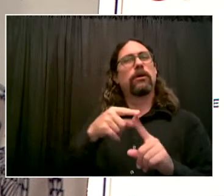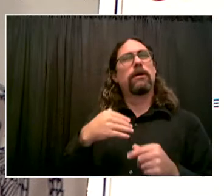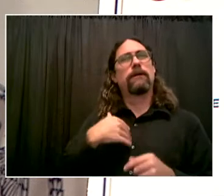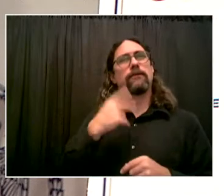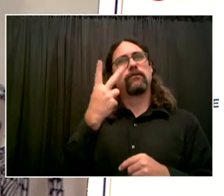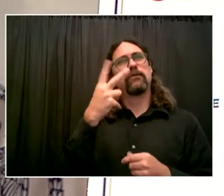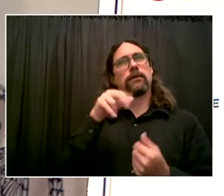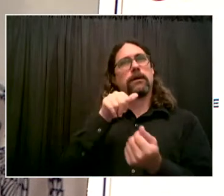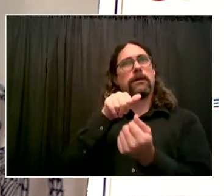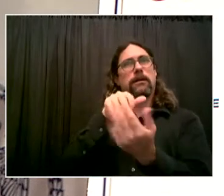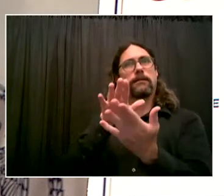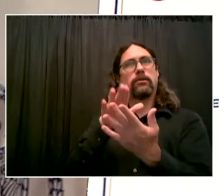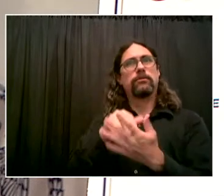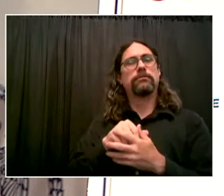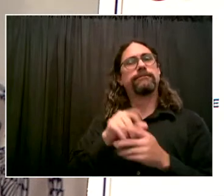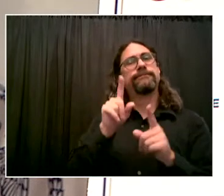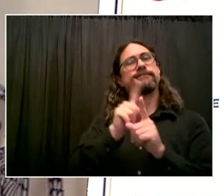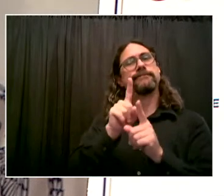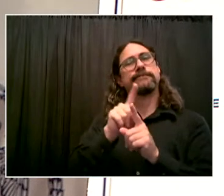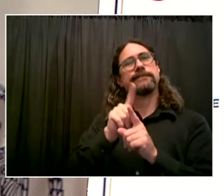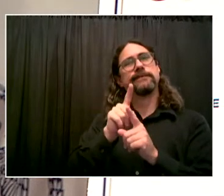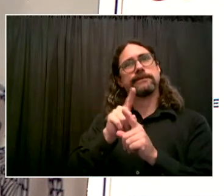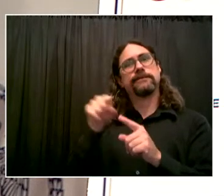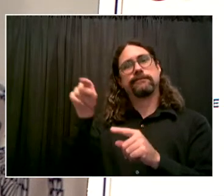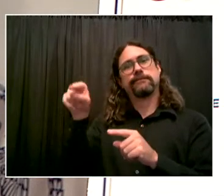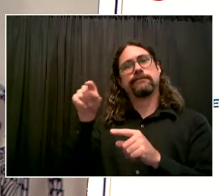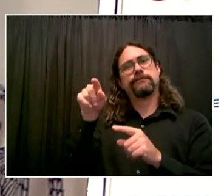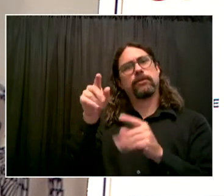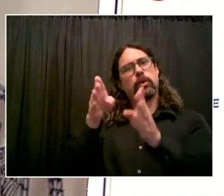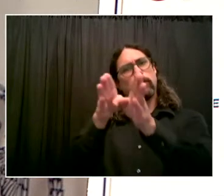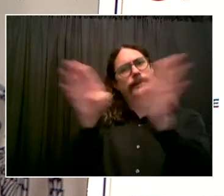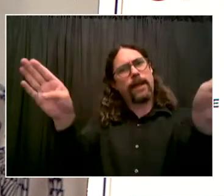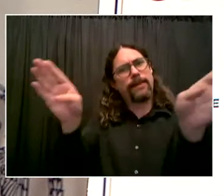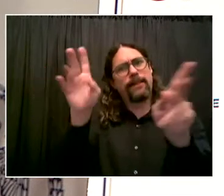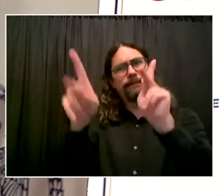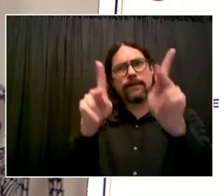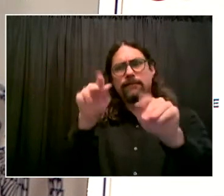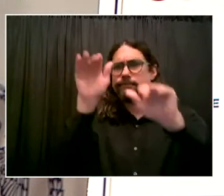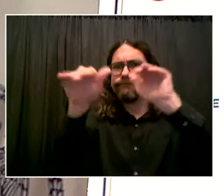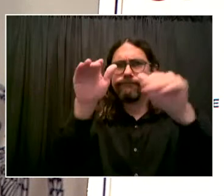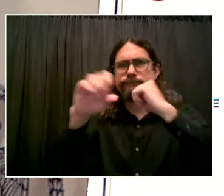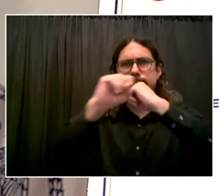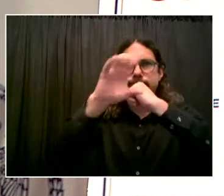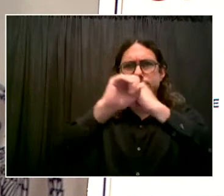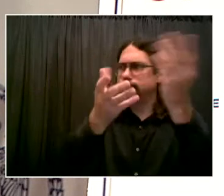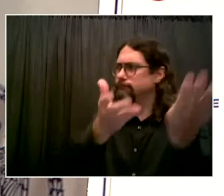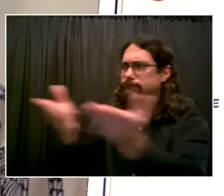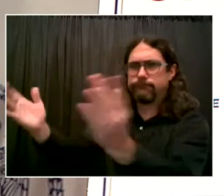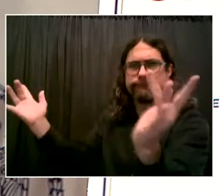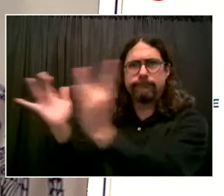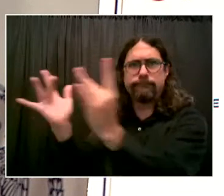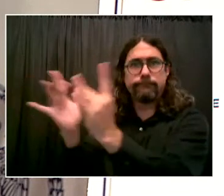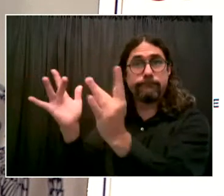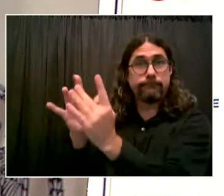DAVE, WON'T SHOCK YOU WHAT WE'VE LEARNED ABOUT THE STATE OF NEW YORK, PUBLIC PRESSURE